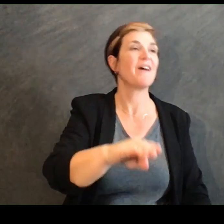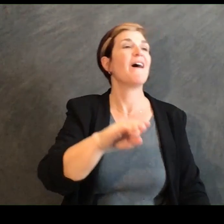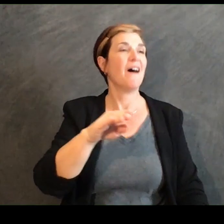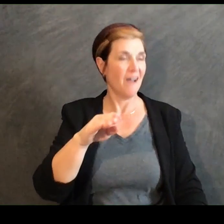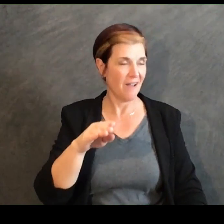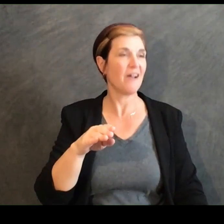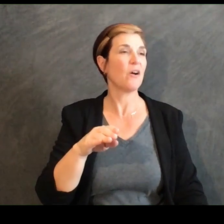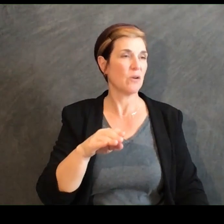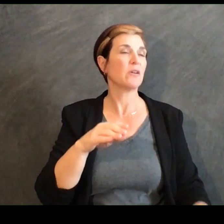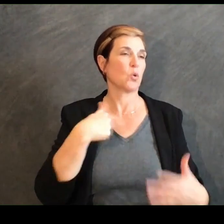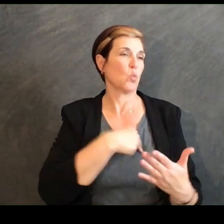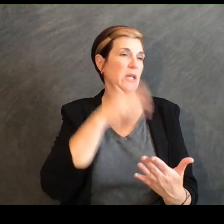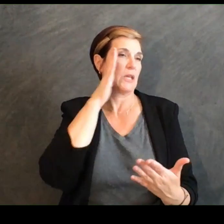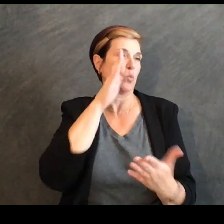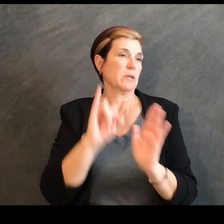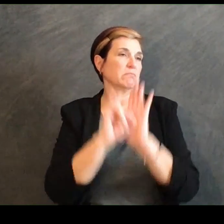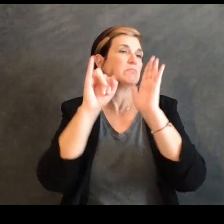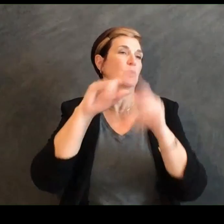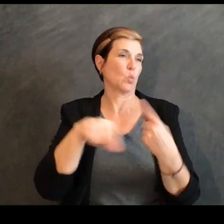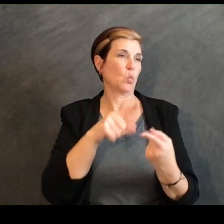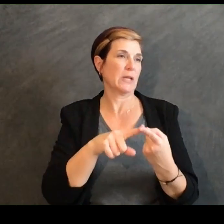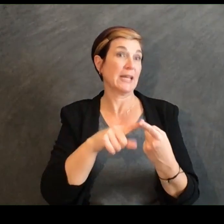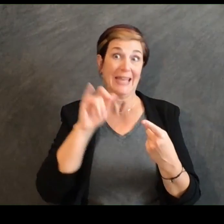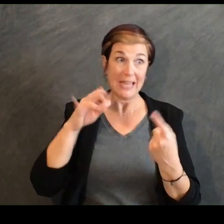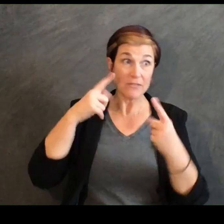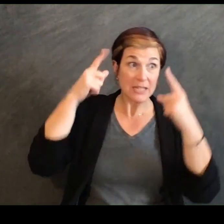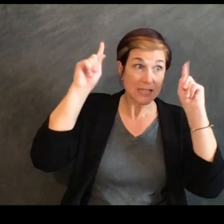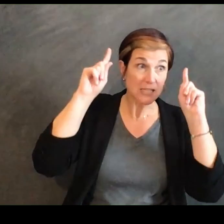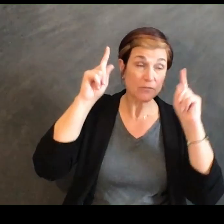it'll be less if we're not successful it's gonna be more